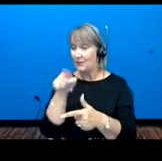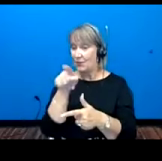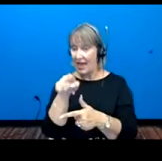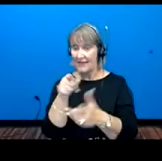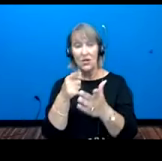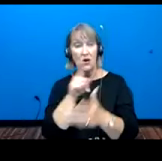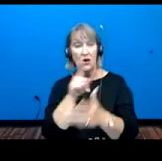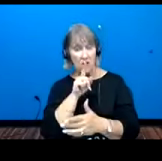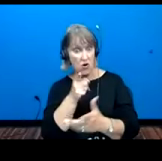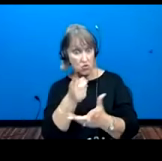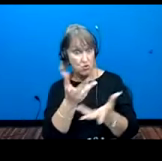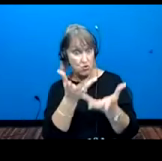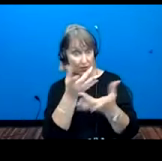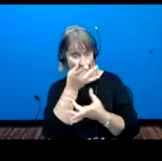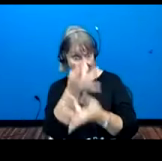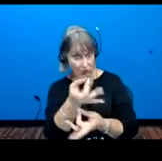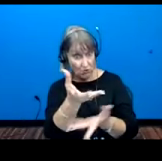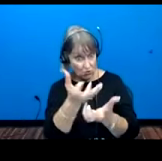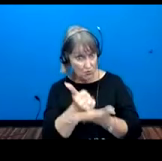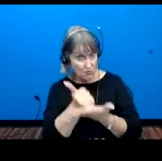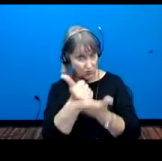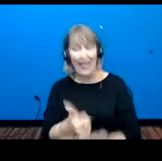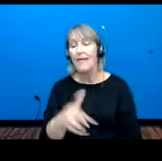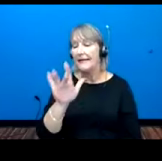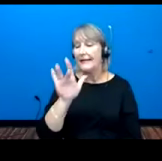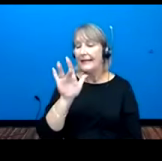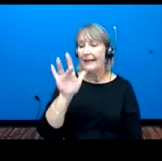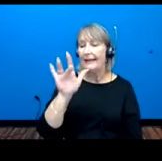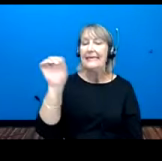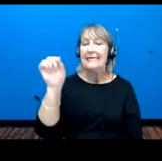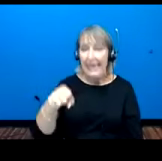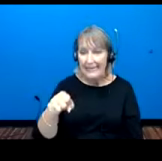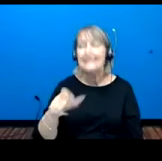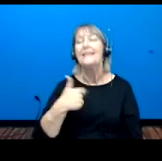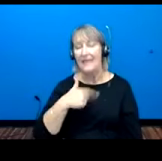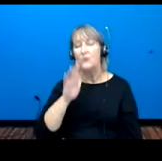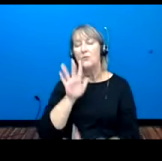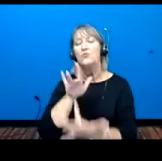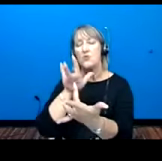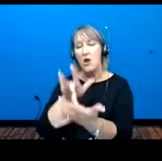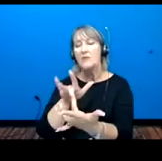You'll alert us and then we're going to reach out to you in the upcoming days with all the information that you need to move forward.